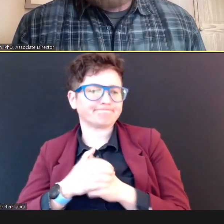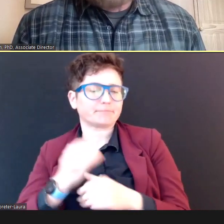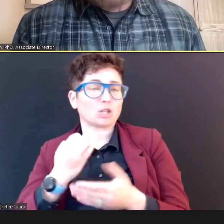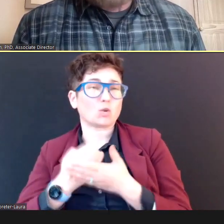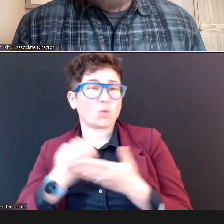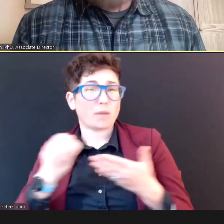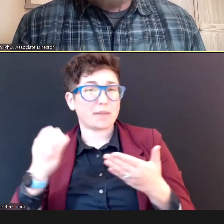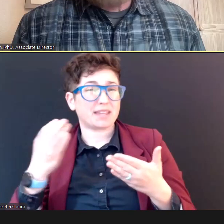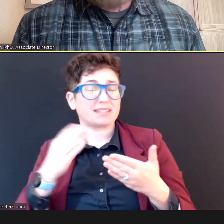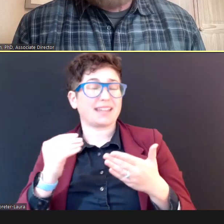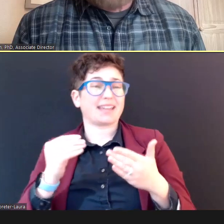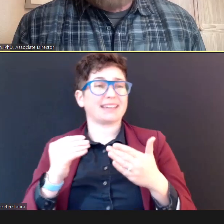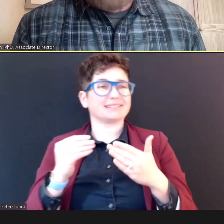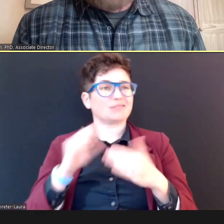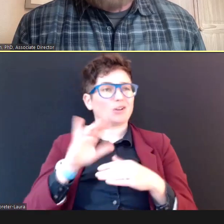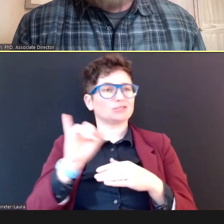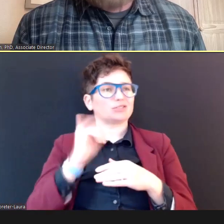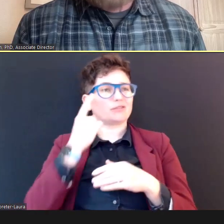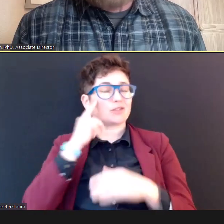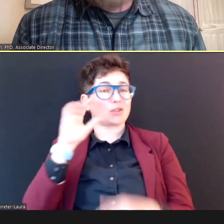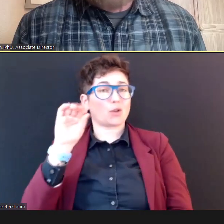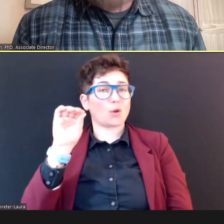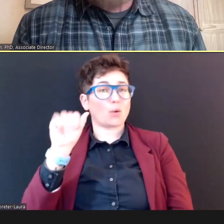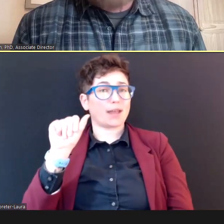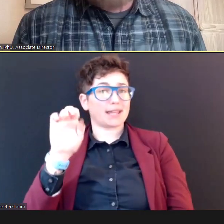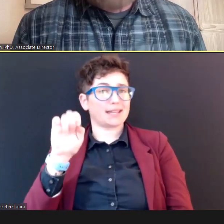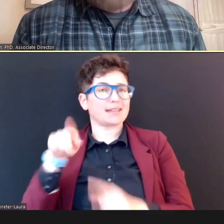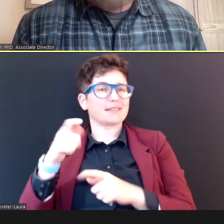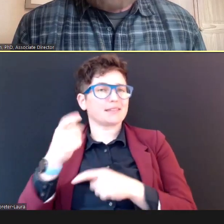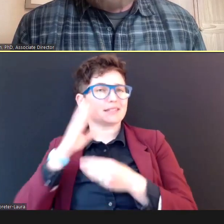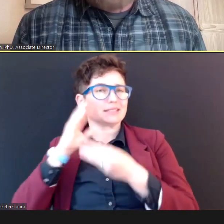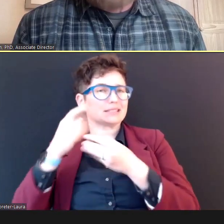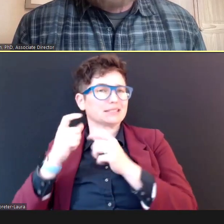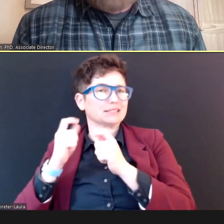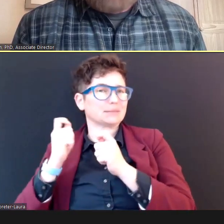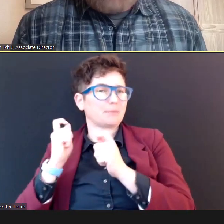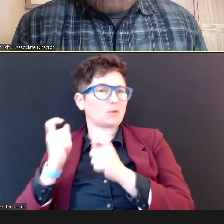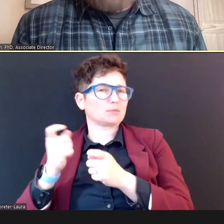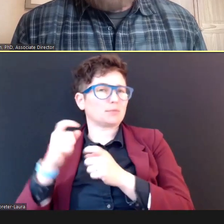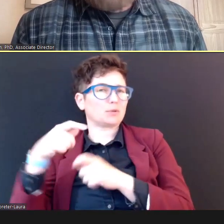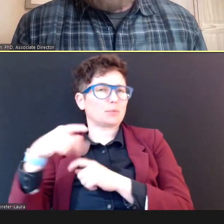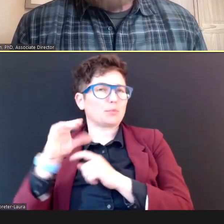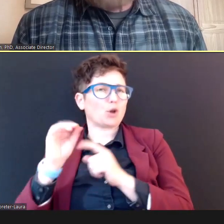these disposable for oae did the